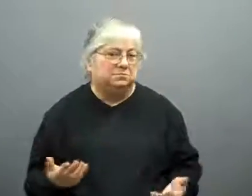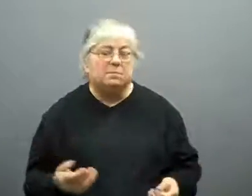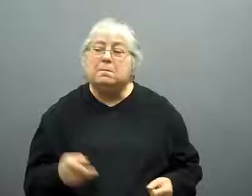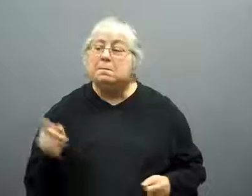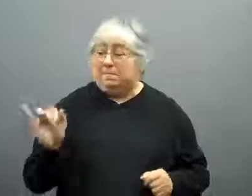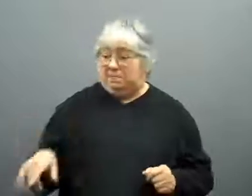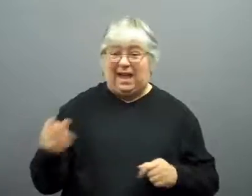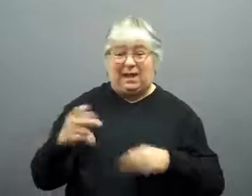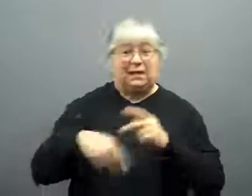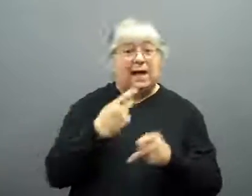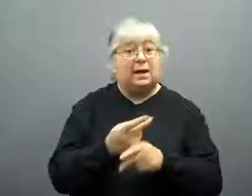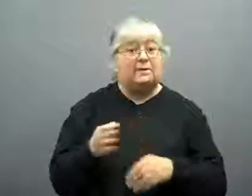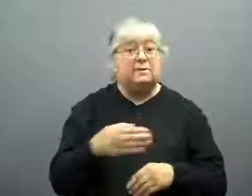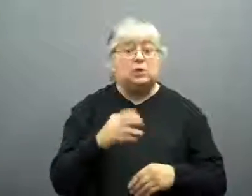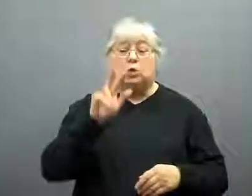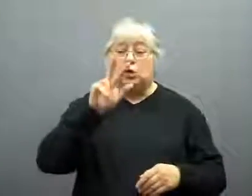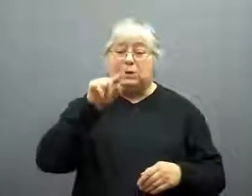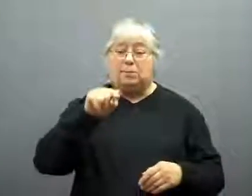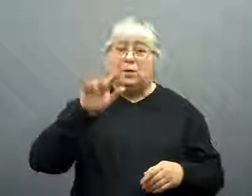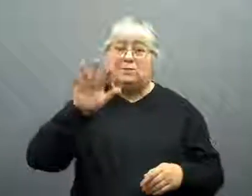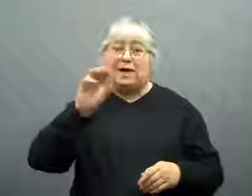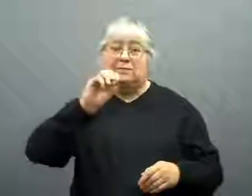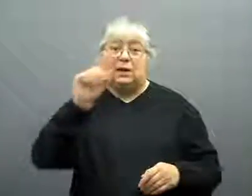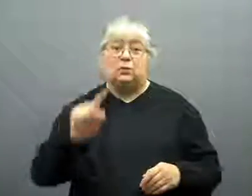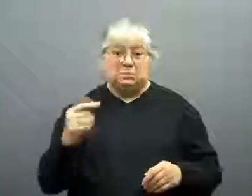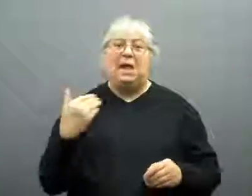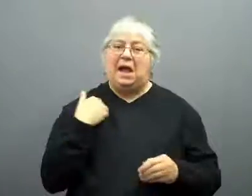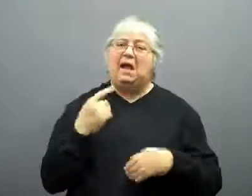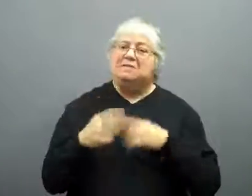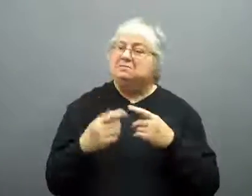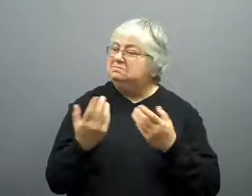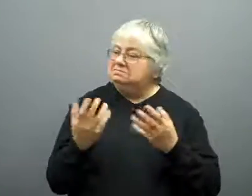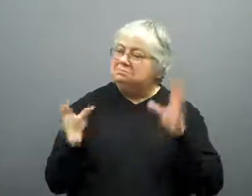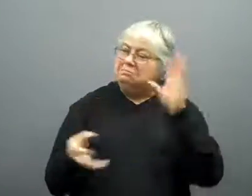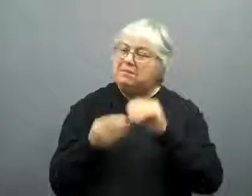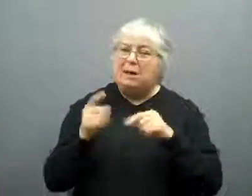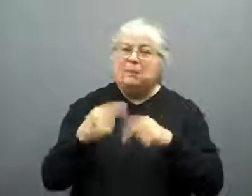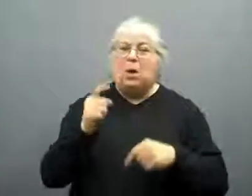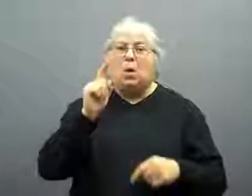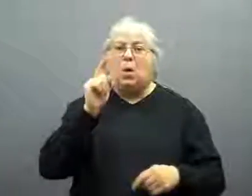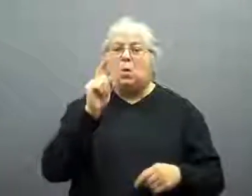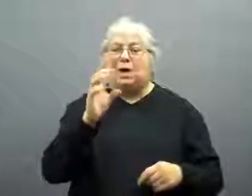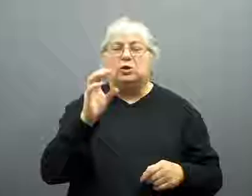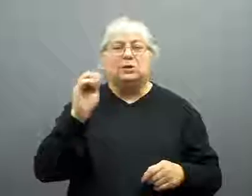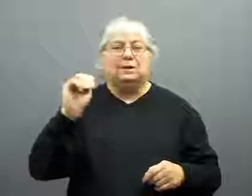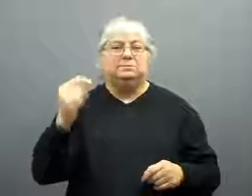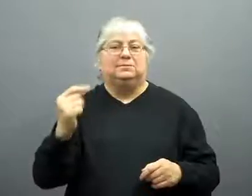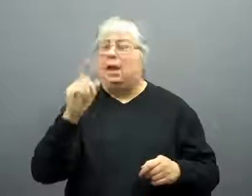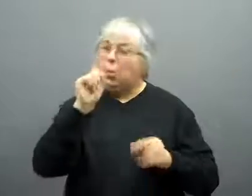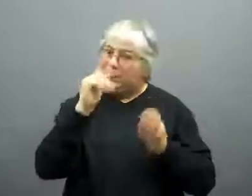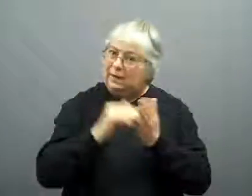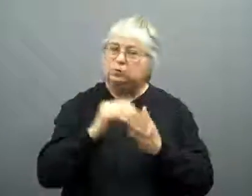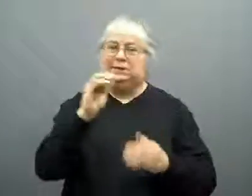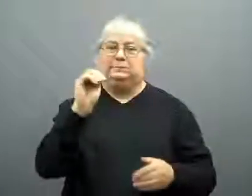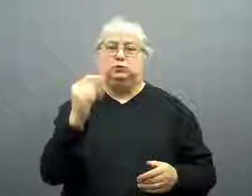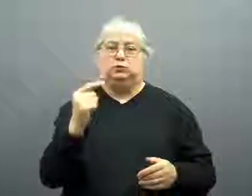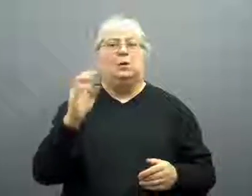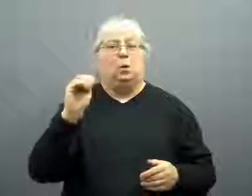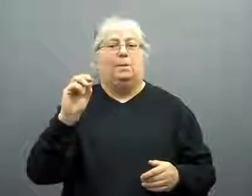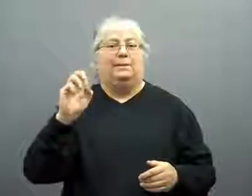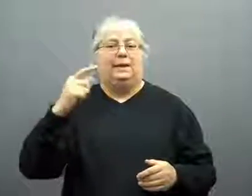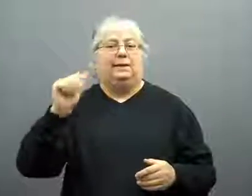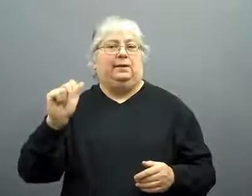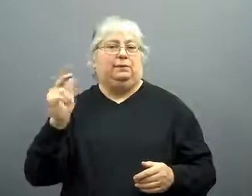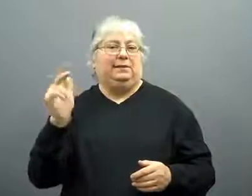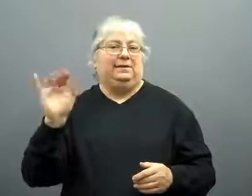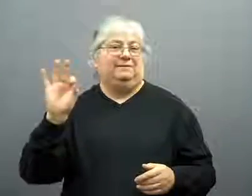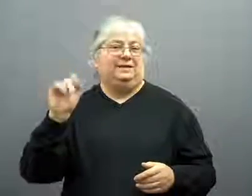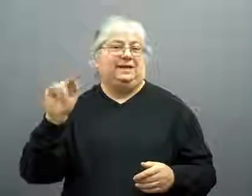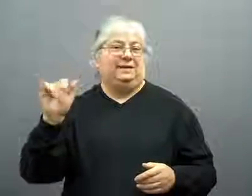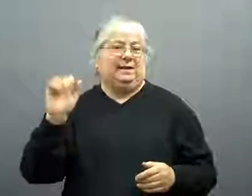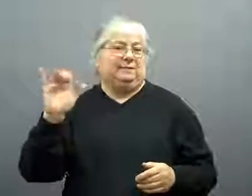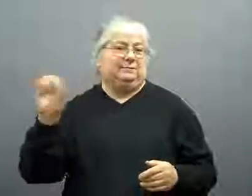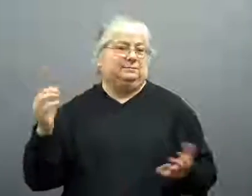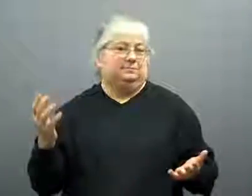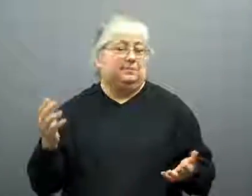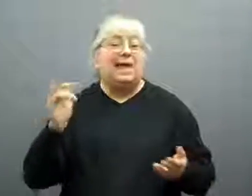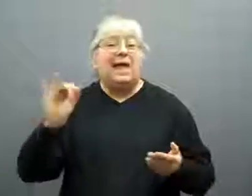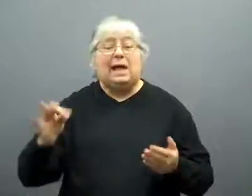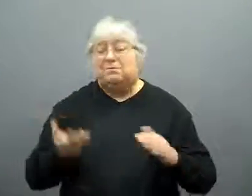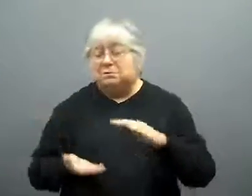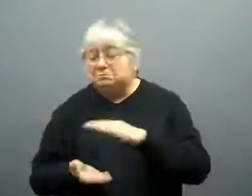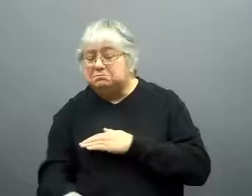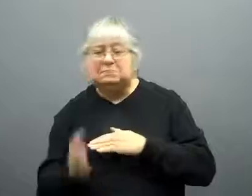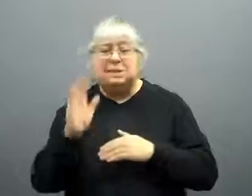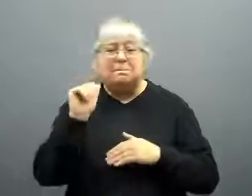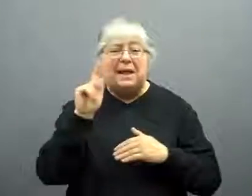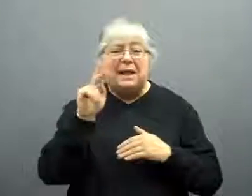3.5 ounces of these fish has about 1000mg of omega-3 fatty acids.